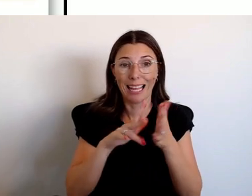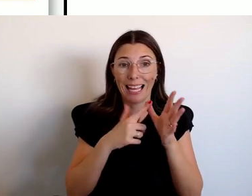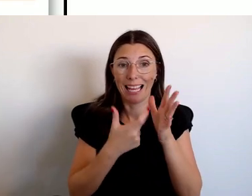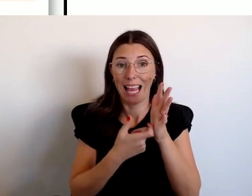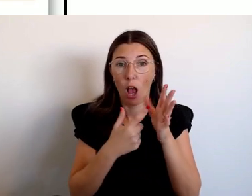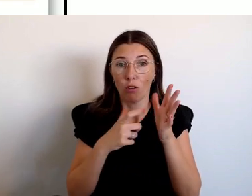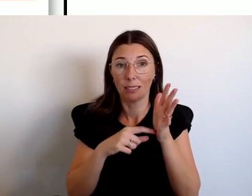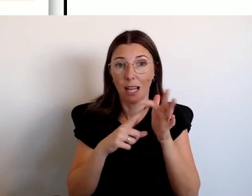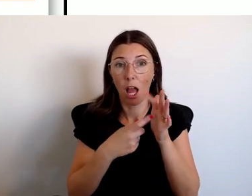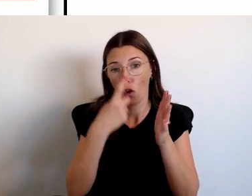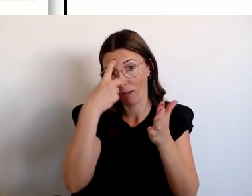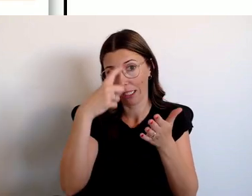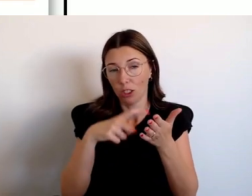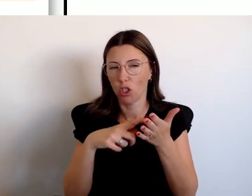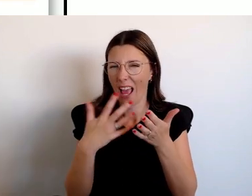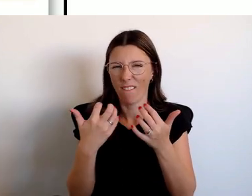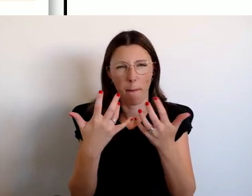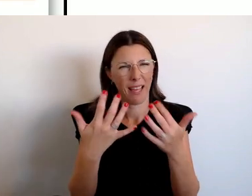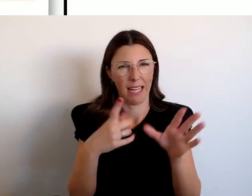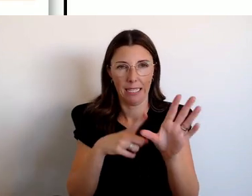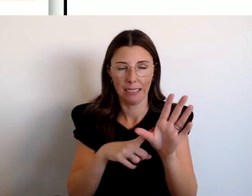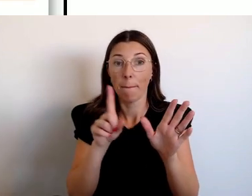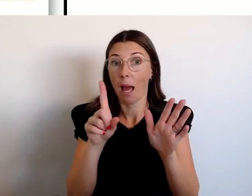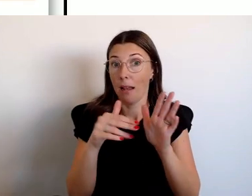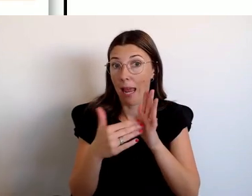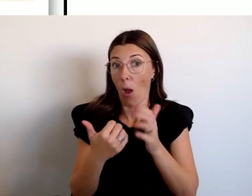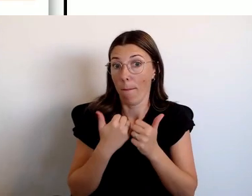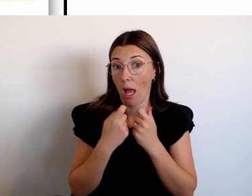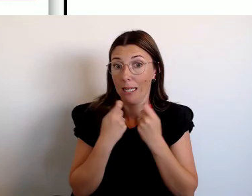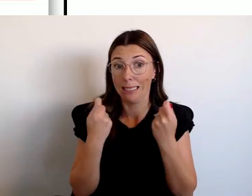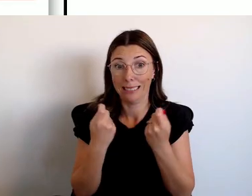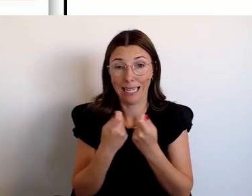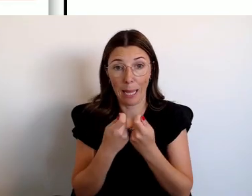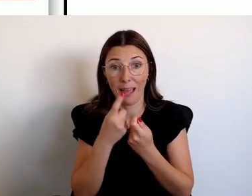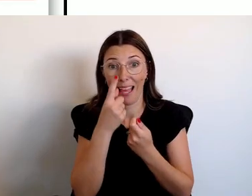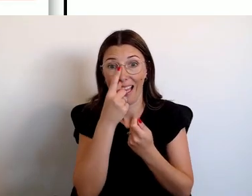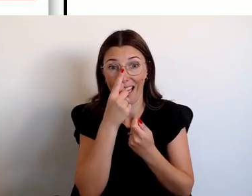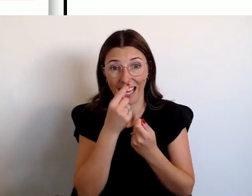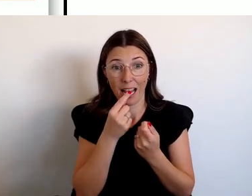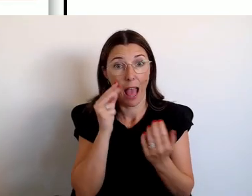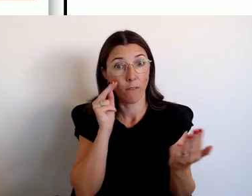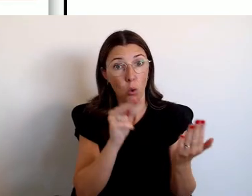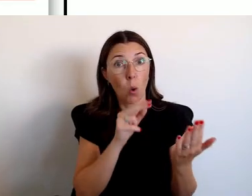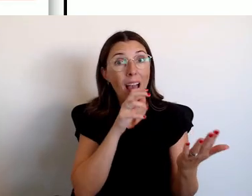But now, the tools that my teams use have the ability to not only look for text in an image, but also to